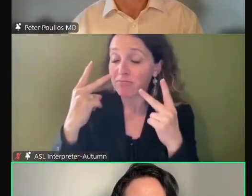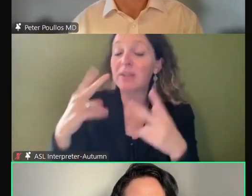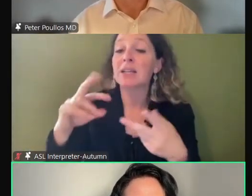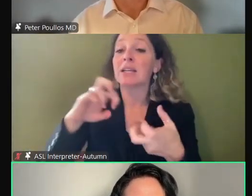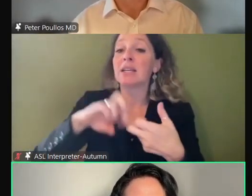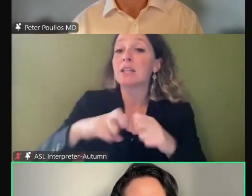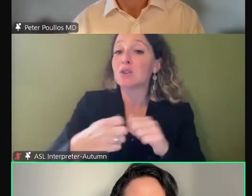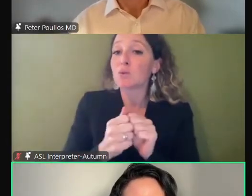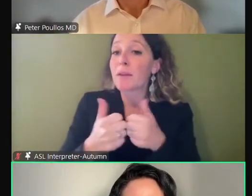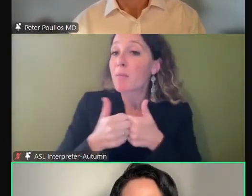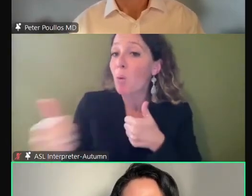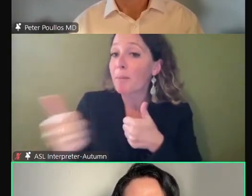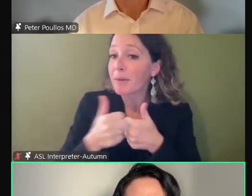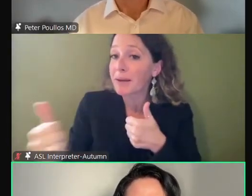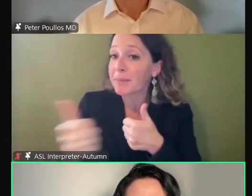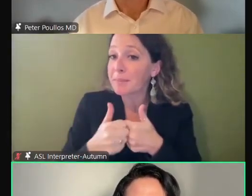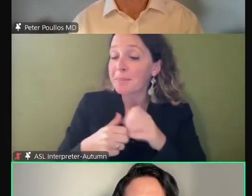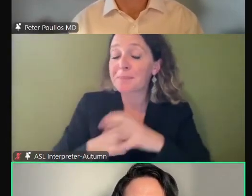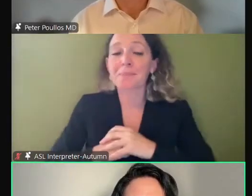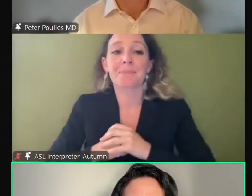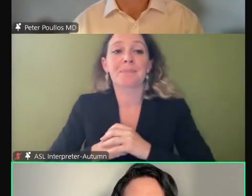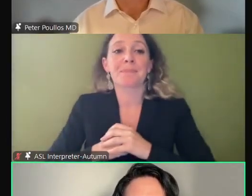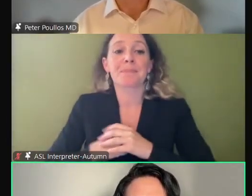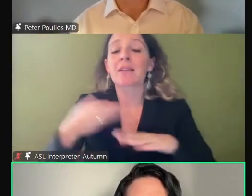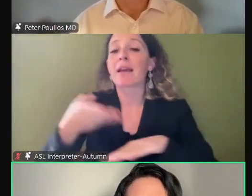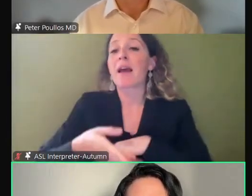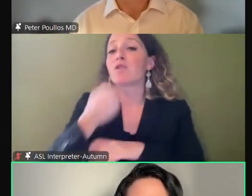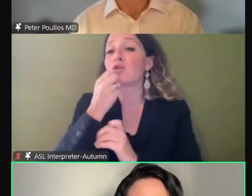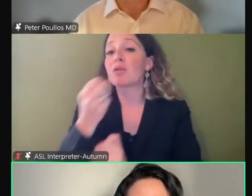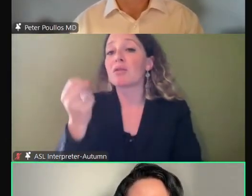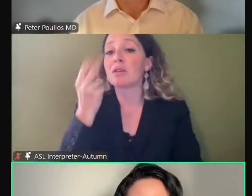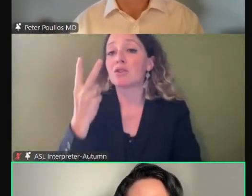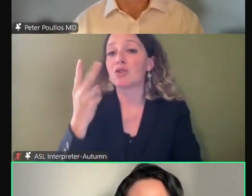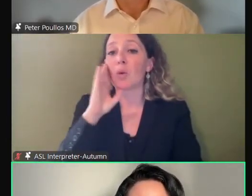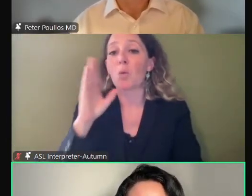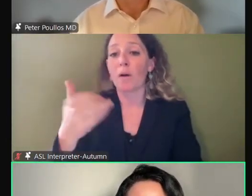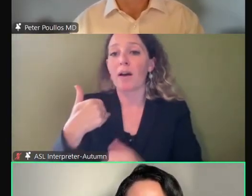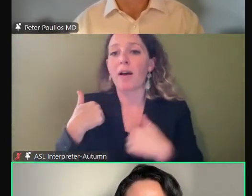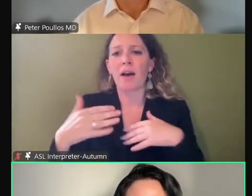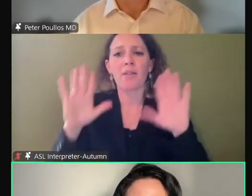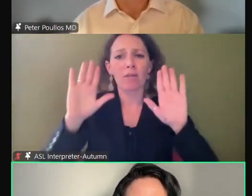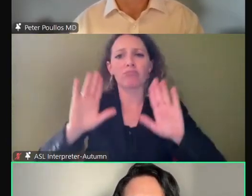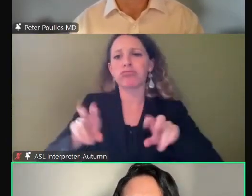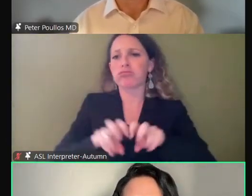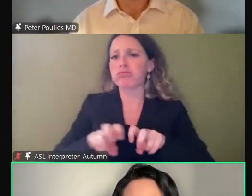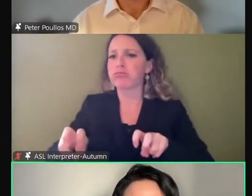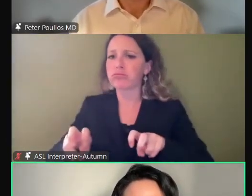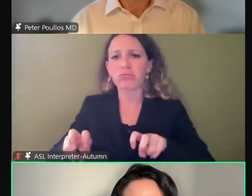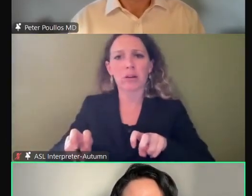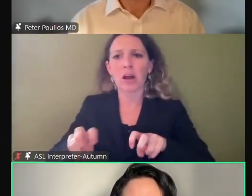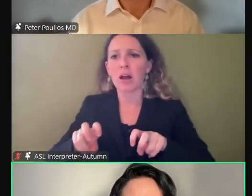We have, after lunch, a phenomenal panel on technology and really bold solutions to